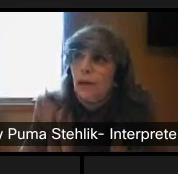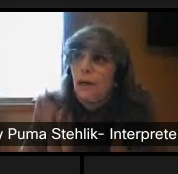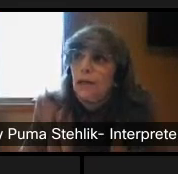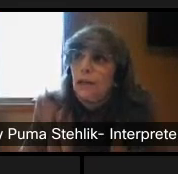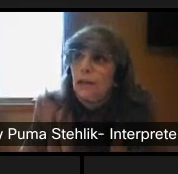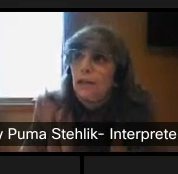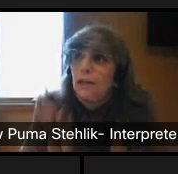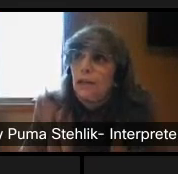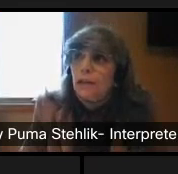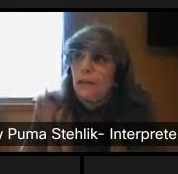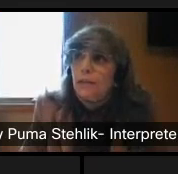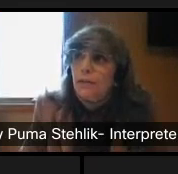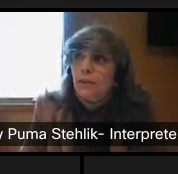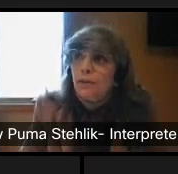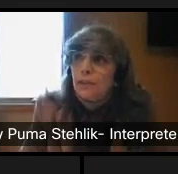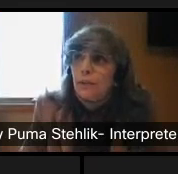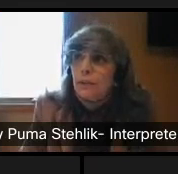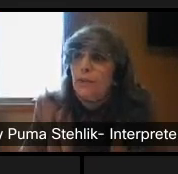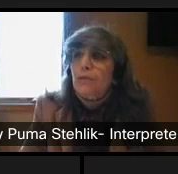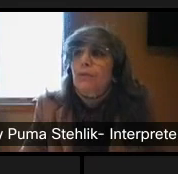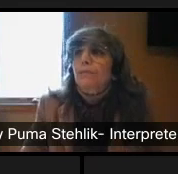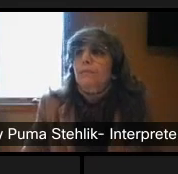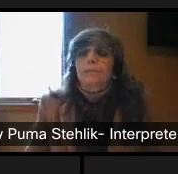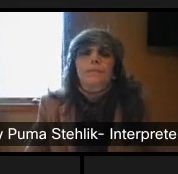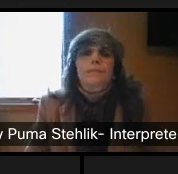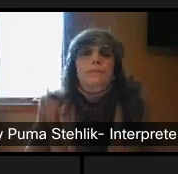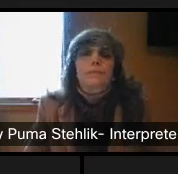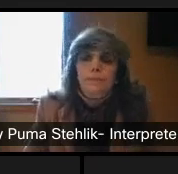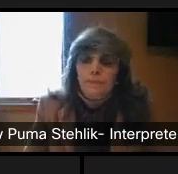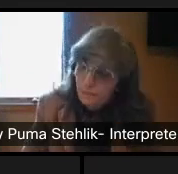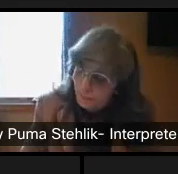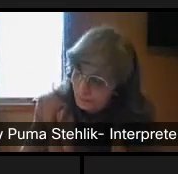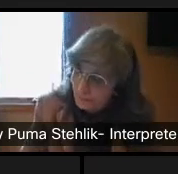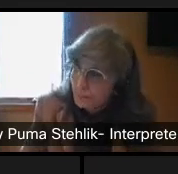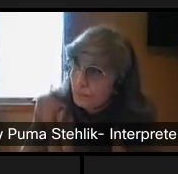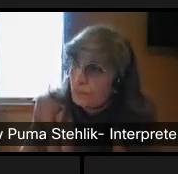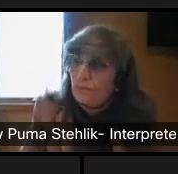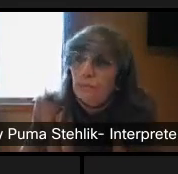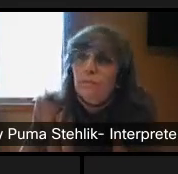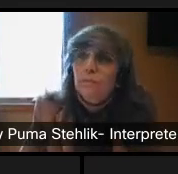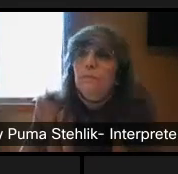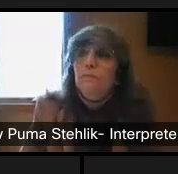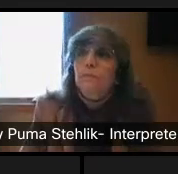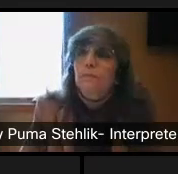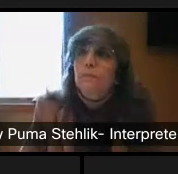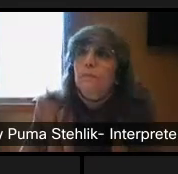Local inefficient that are coming. Where the 3rd floor add a apartment.